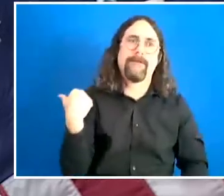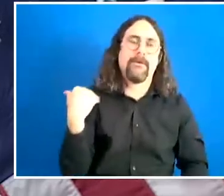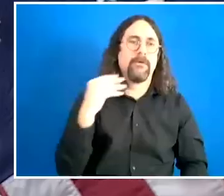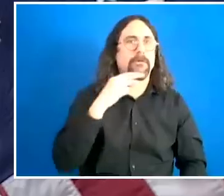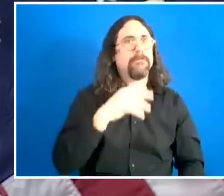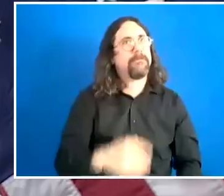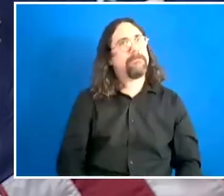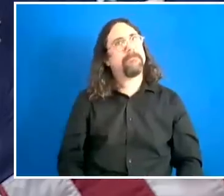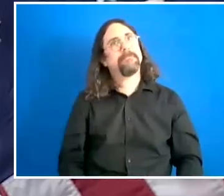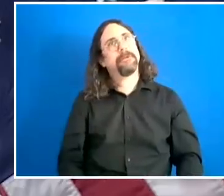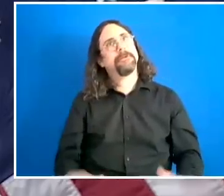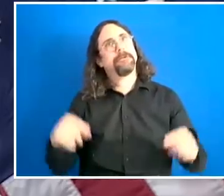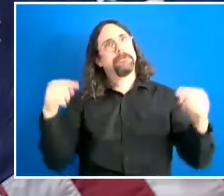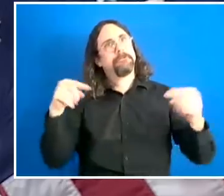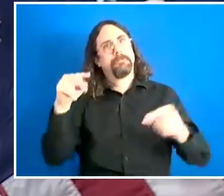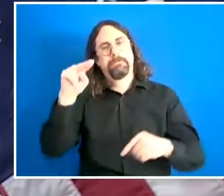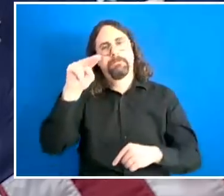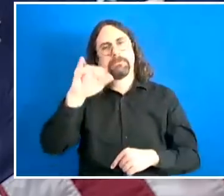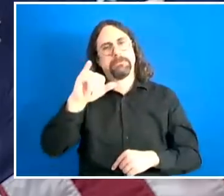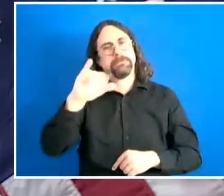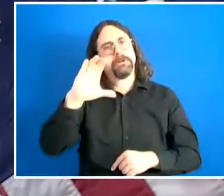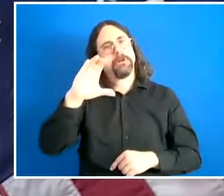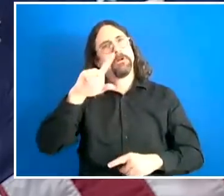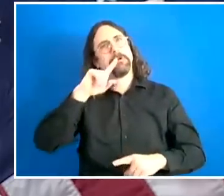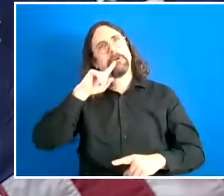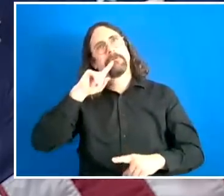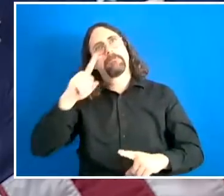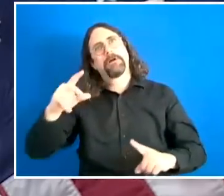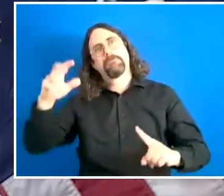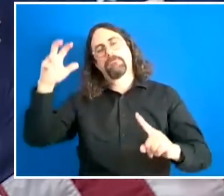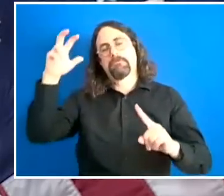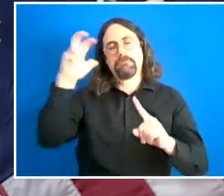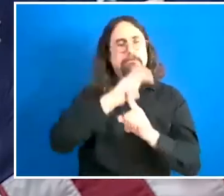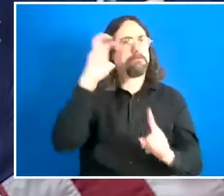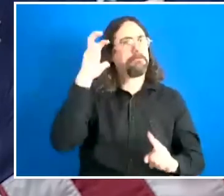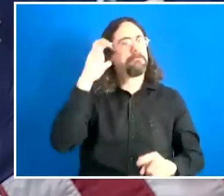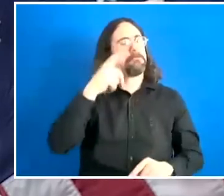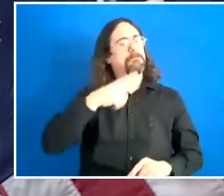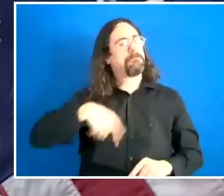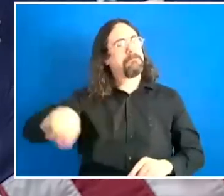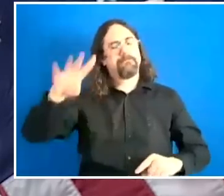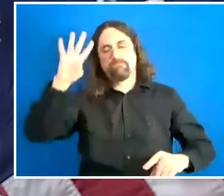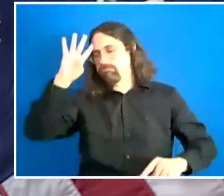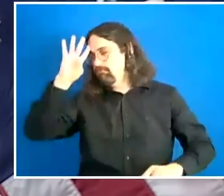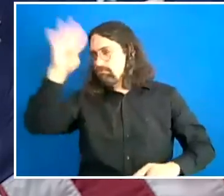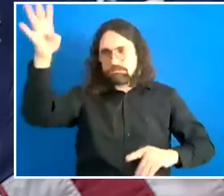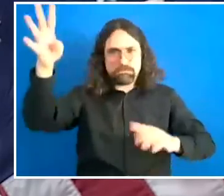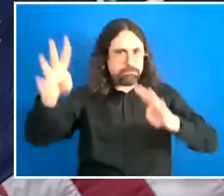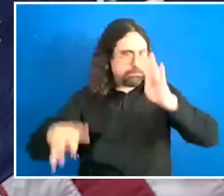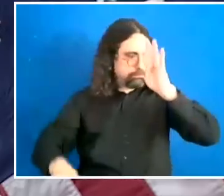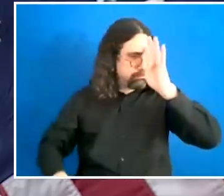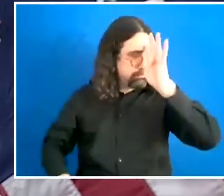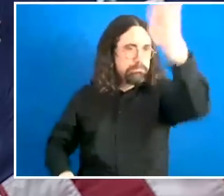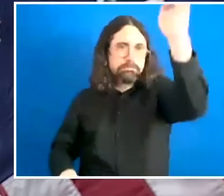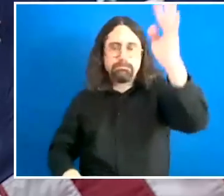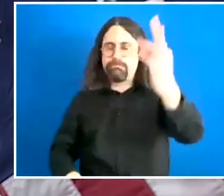CITY. WE'RE GOING TO DO IT IN A SMART WAY, IN A WAY THAT'S BASED ON THE FACTS AND THE SCIENCE, BUT WE ARE GOI TNGO